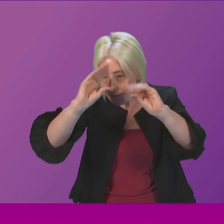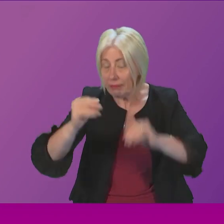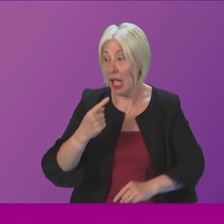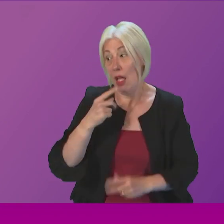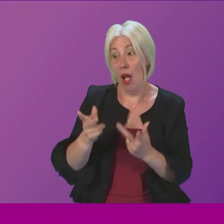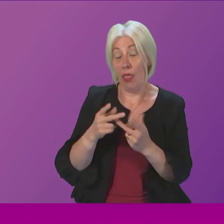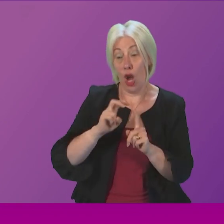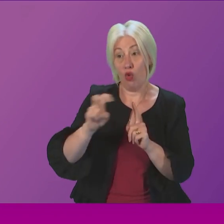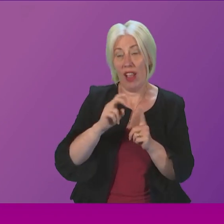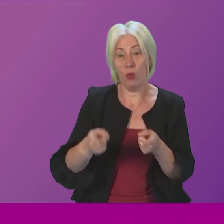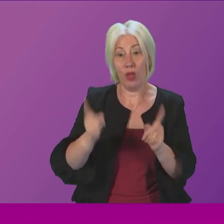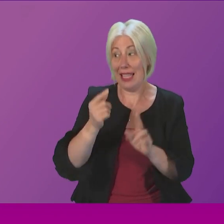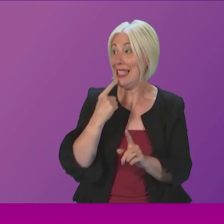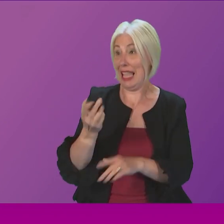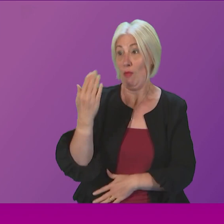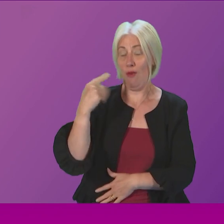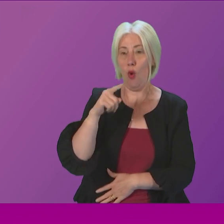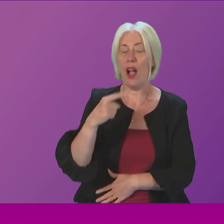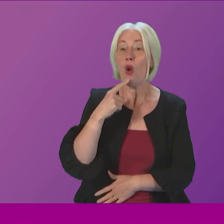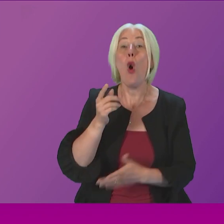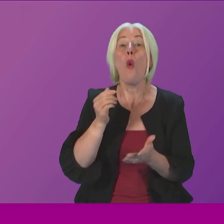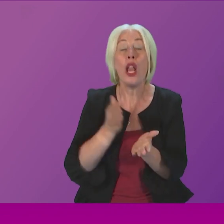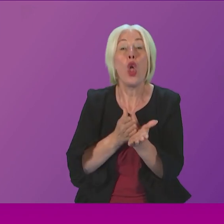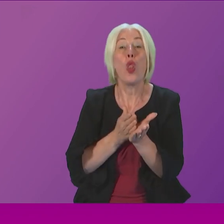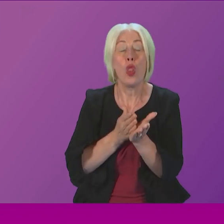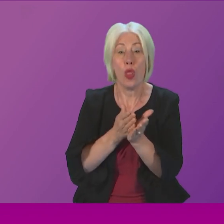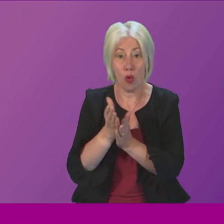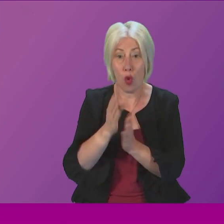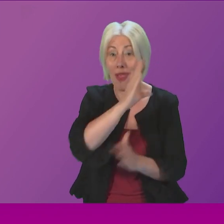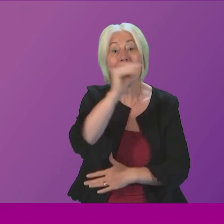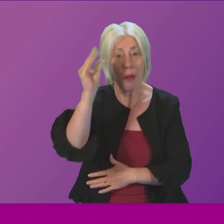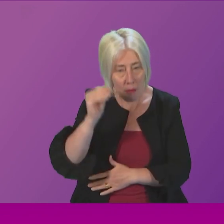have said, once the work is done over the course of the summer.